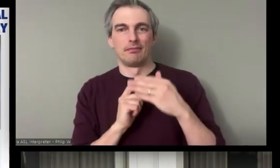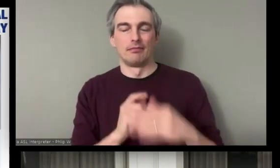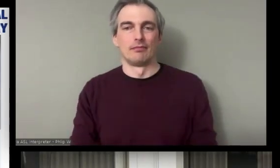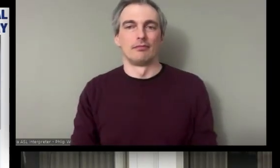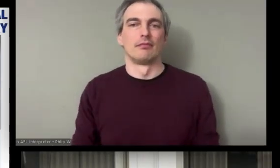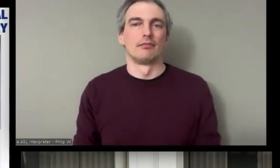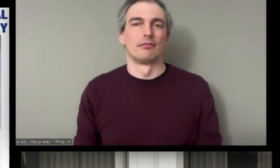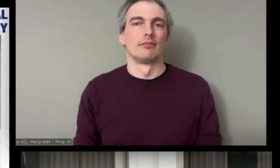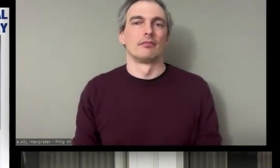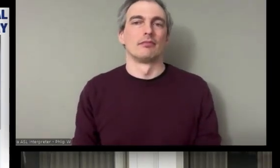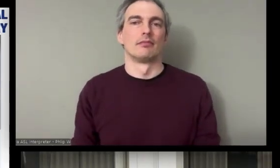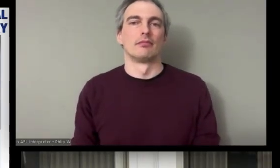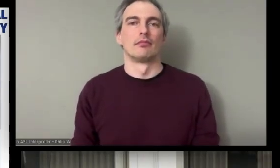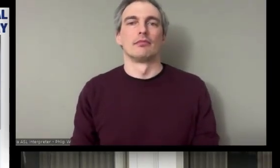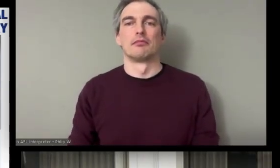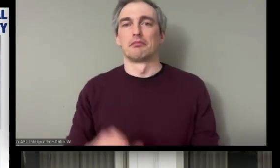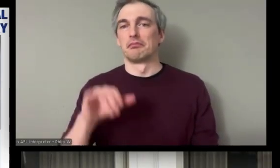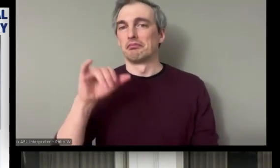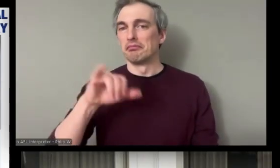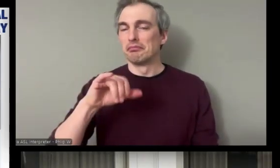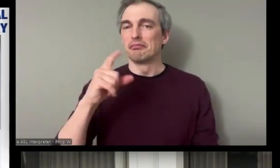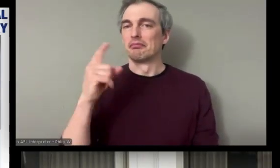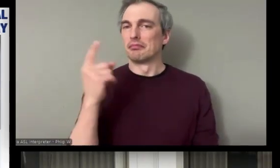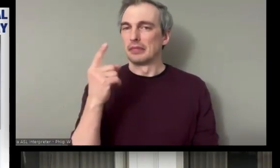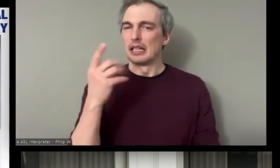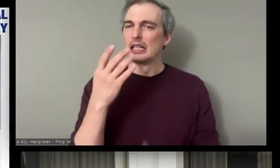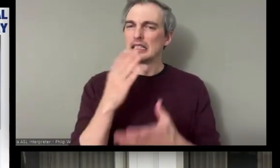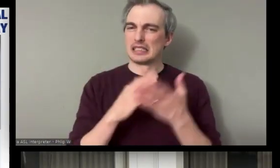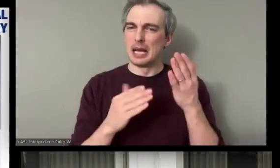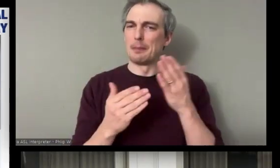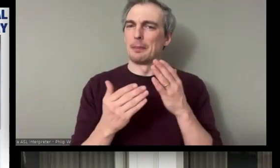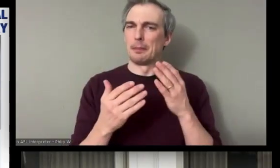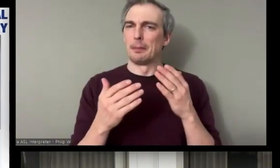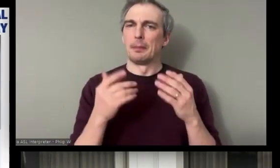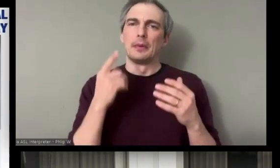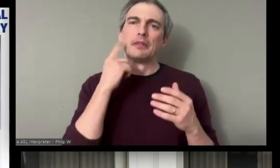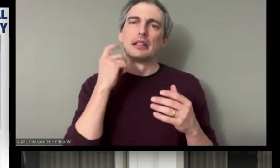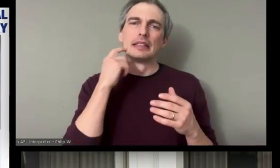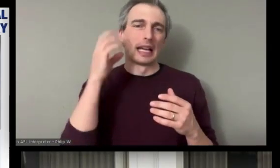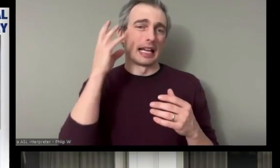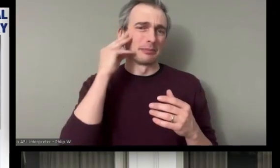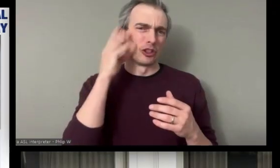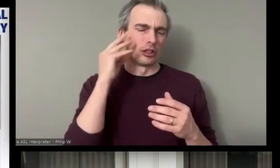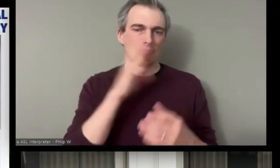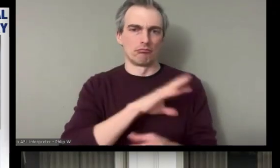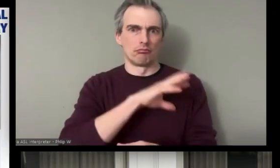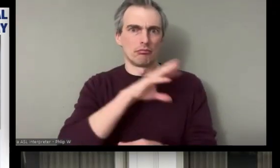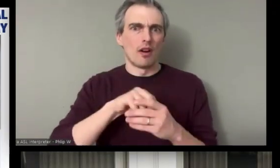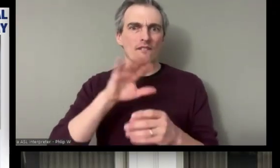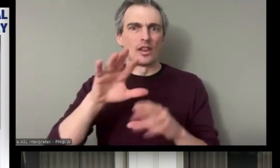That's something that some experiences have built into their worlds. And then that makes it a lot more accessible.